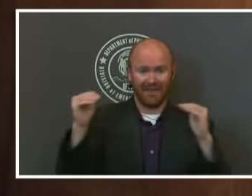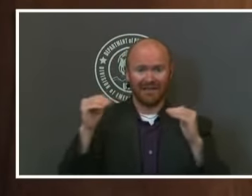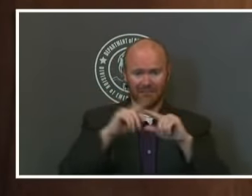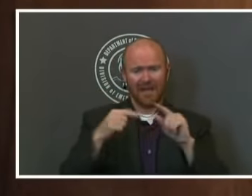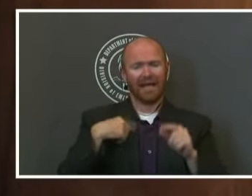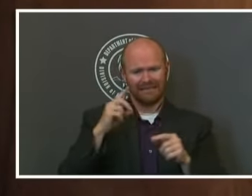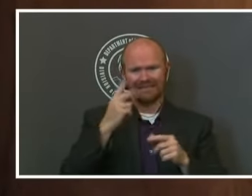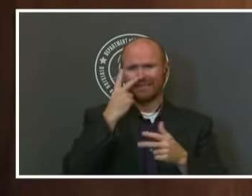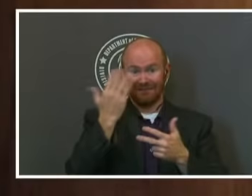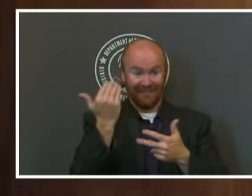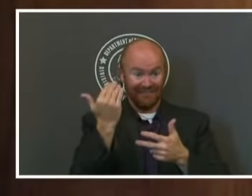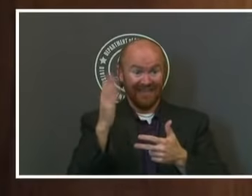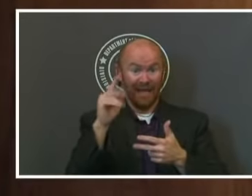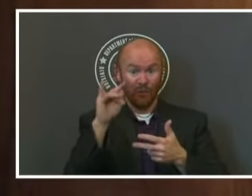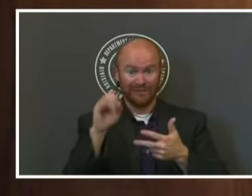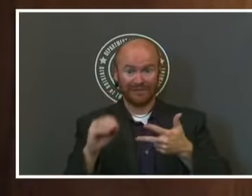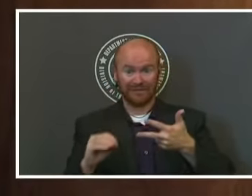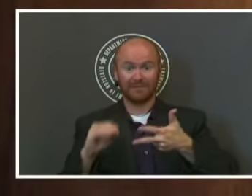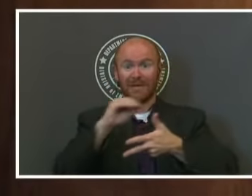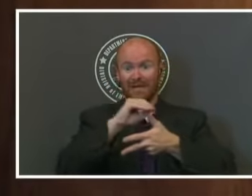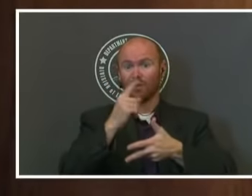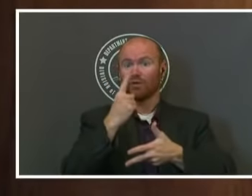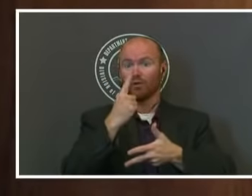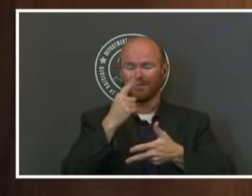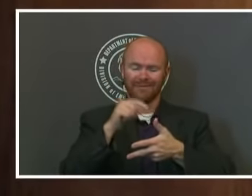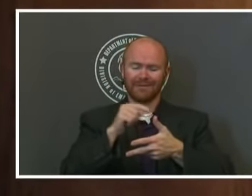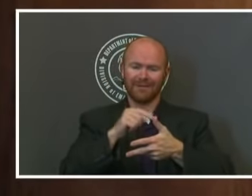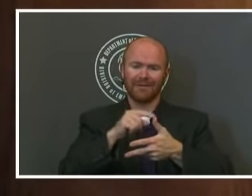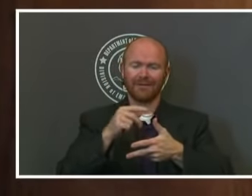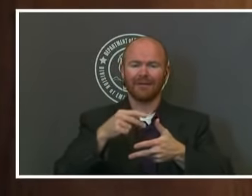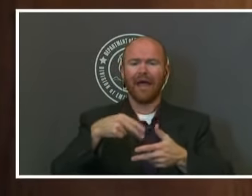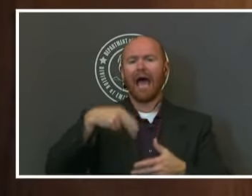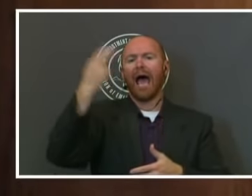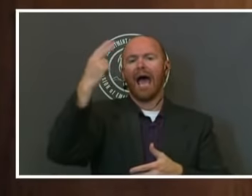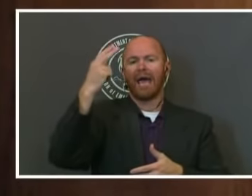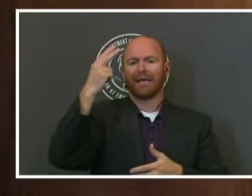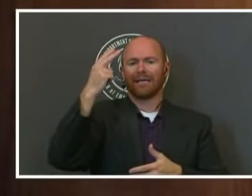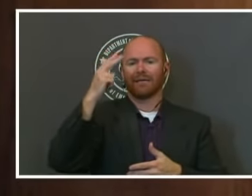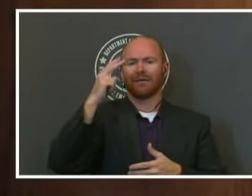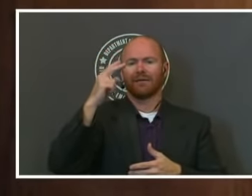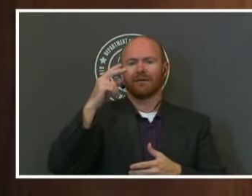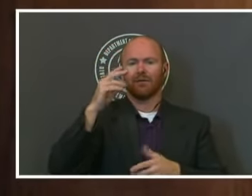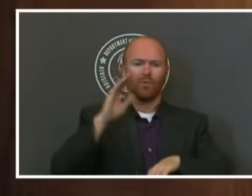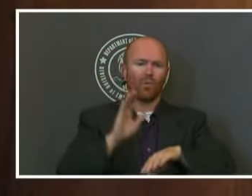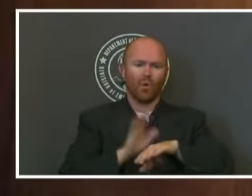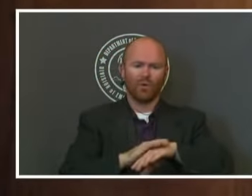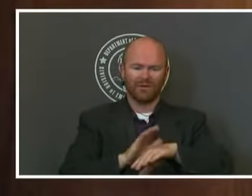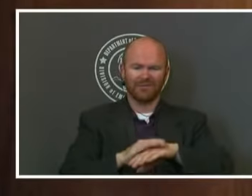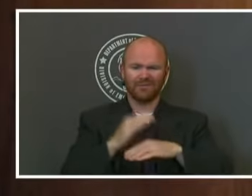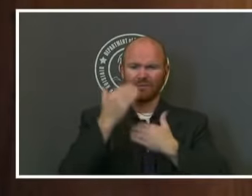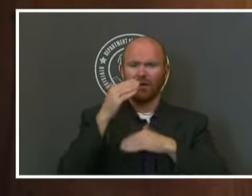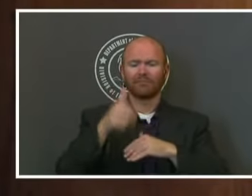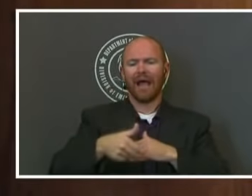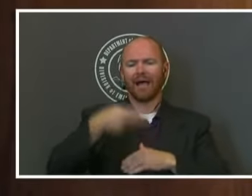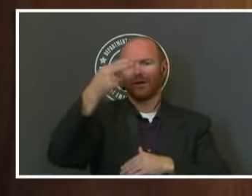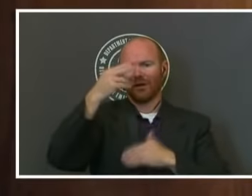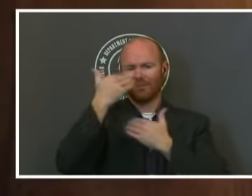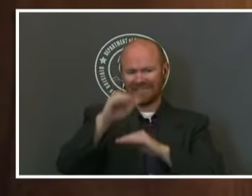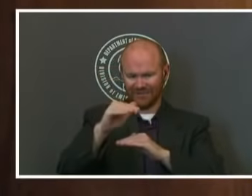into the red and hire hired and